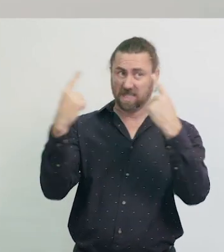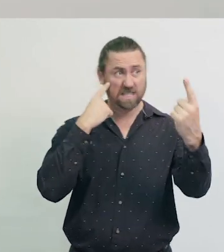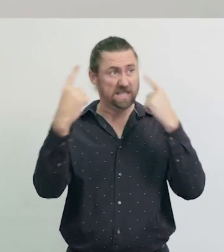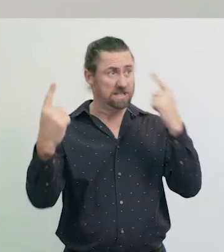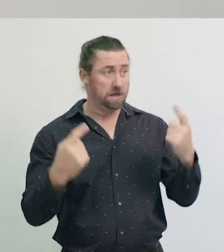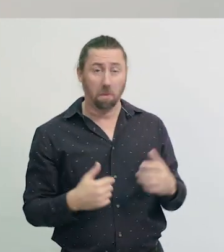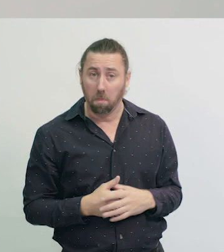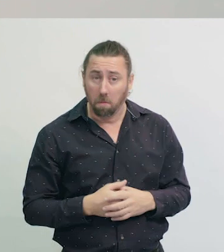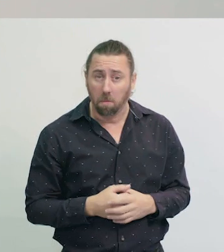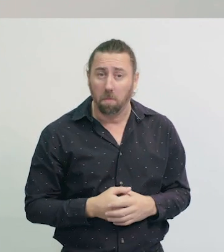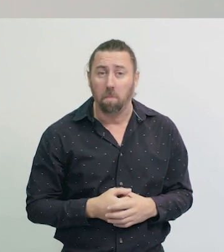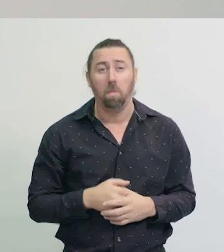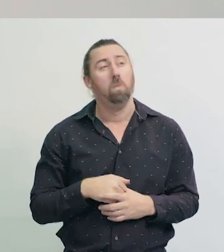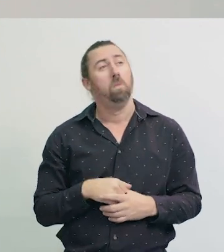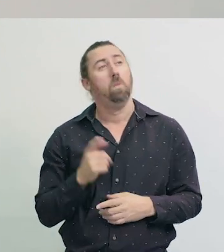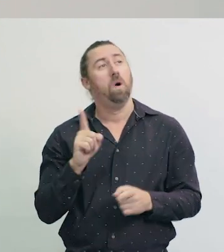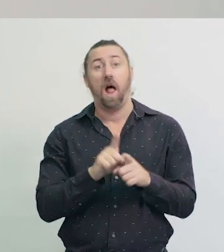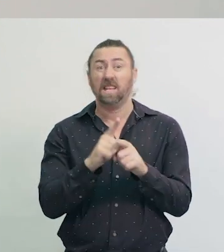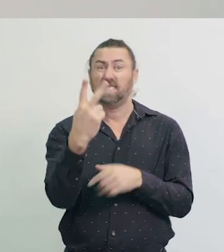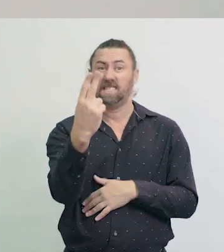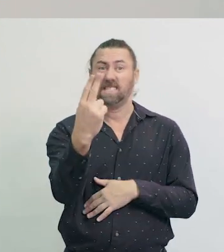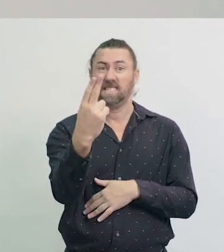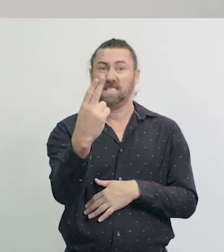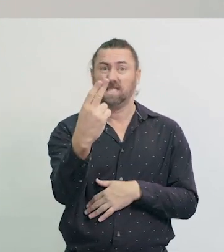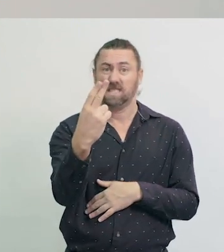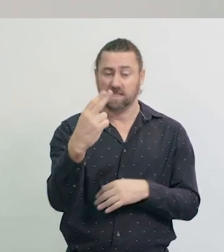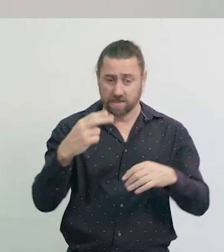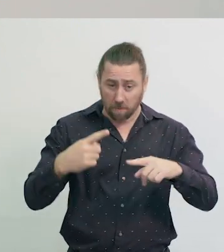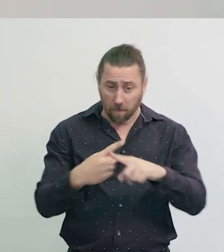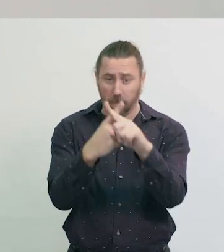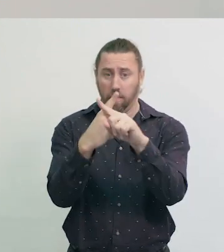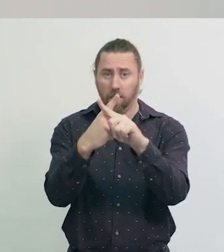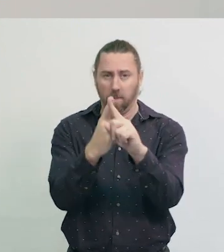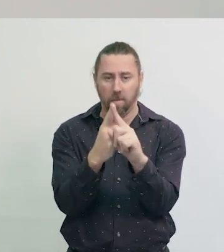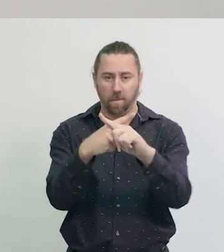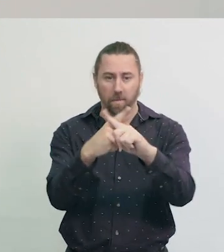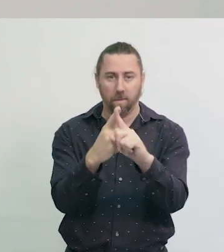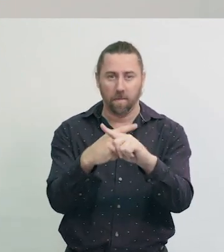How about the angles formed by an open pair of scissors? Here's an illustration.